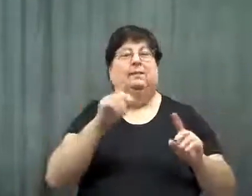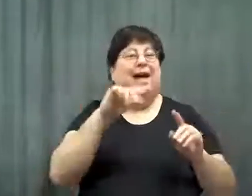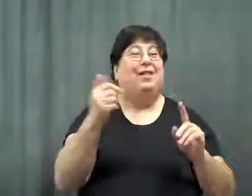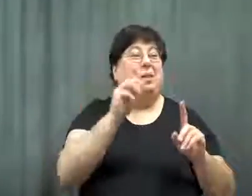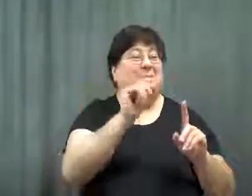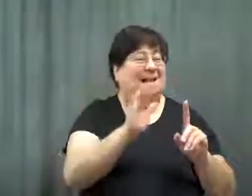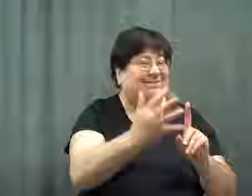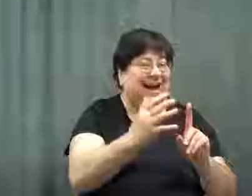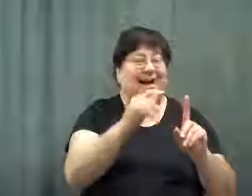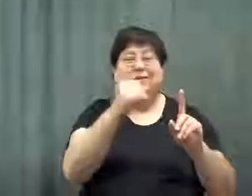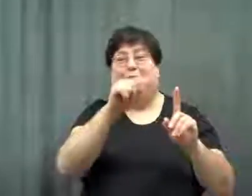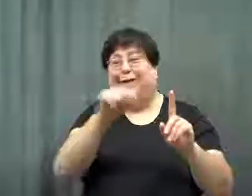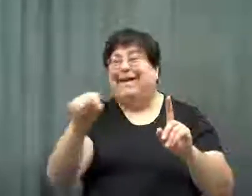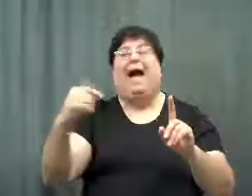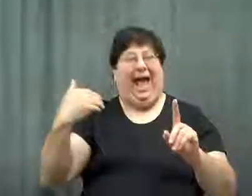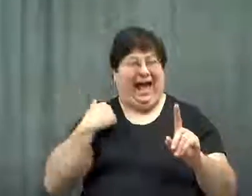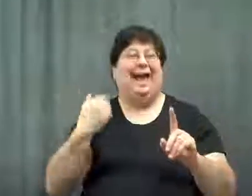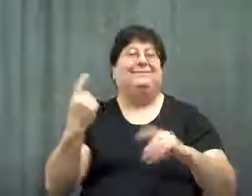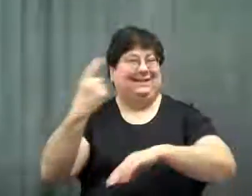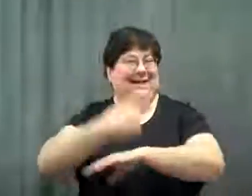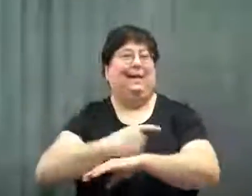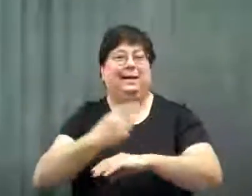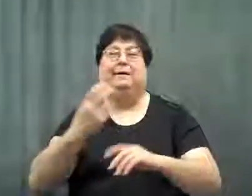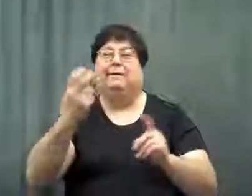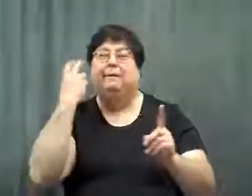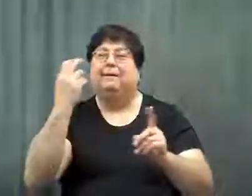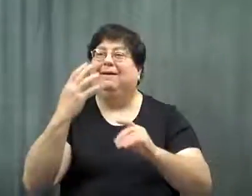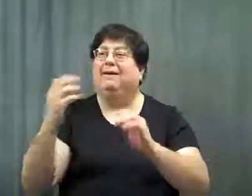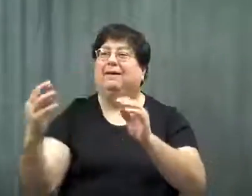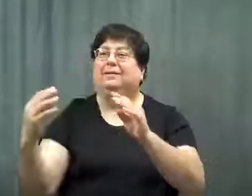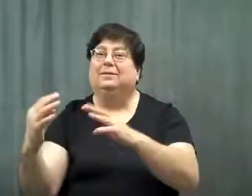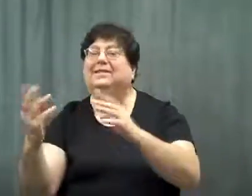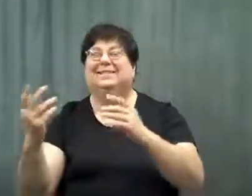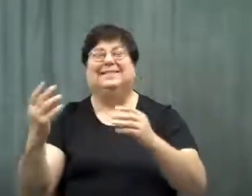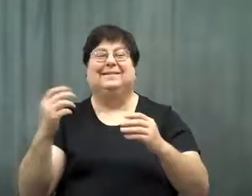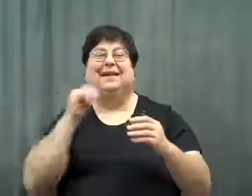Other days, like May 5 had remembrances of certain battles,